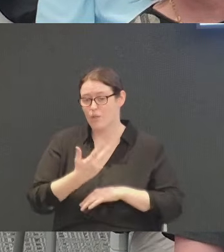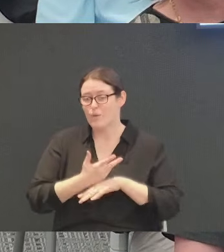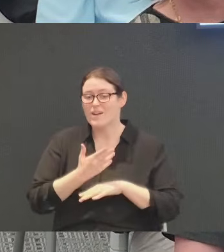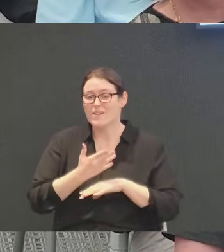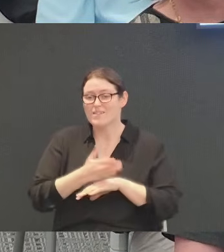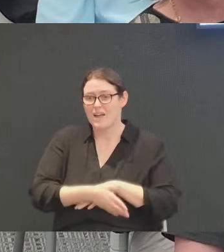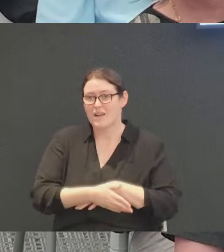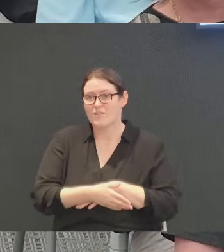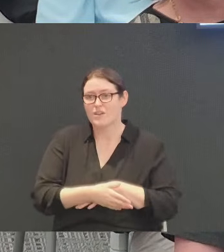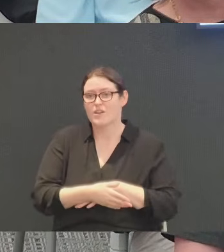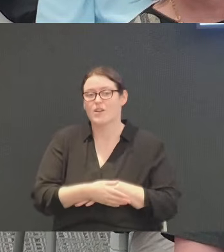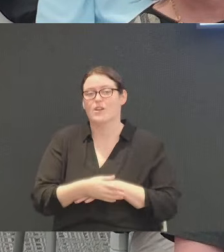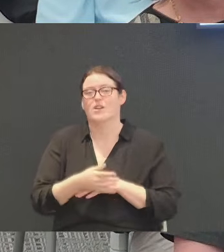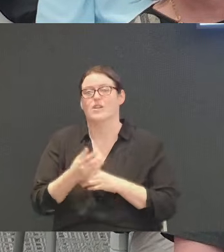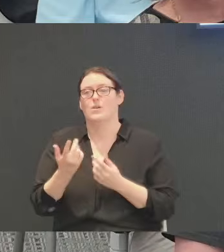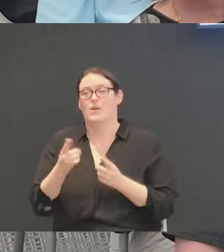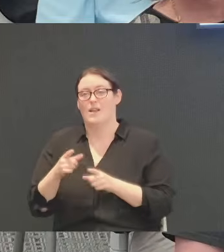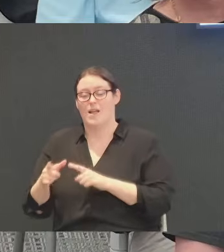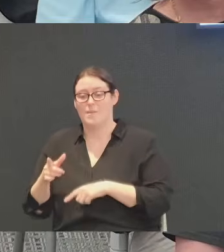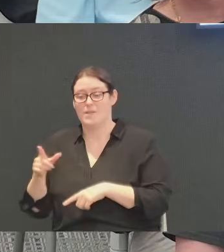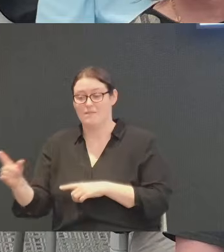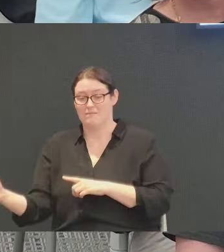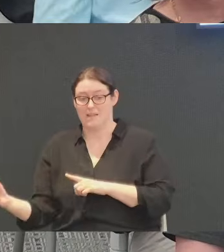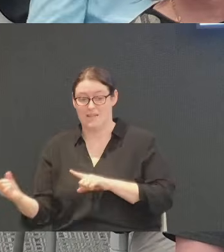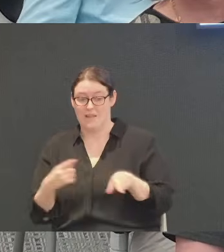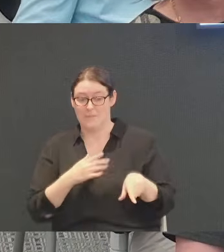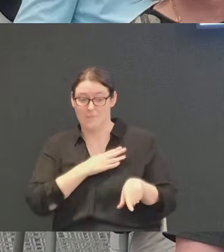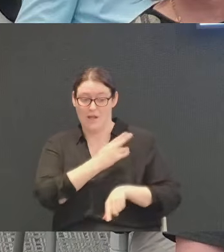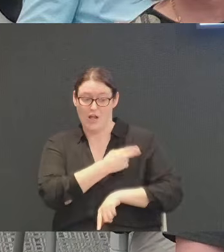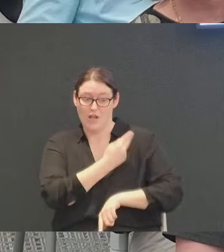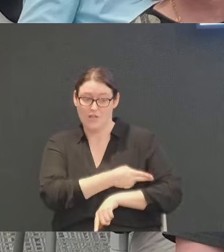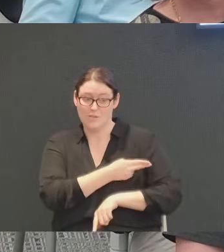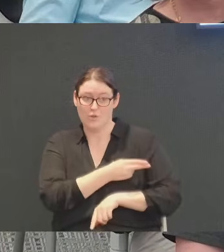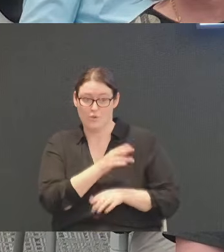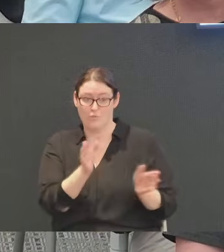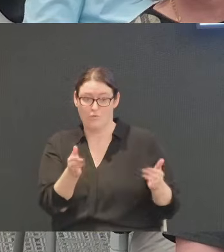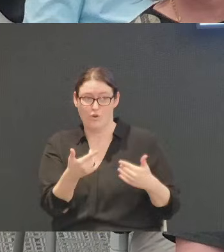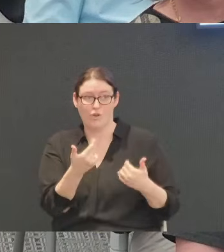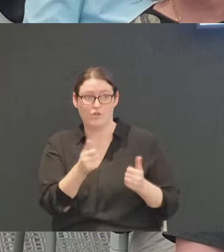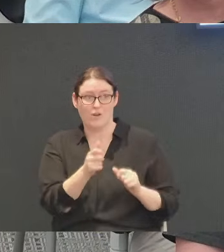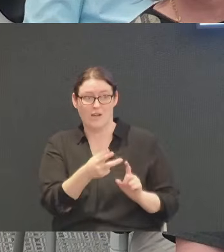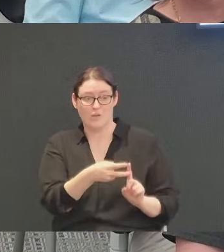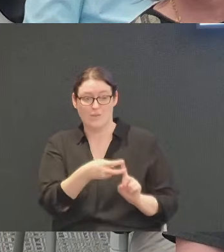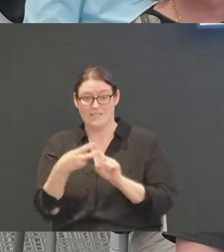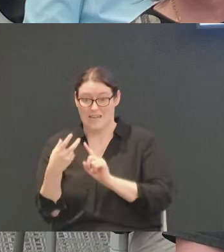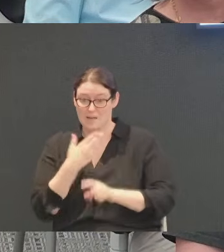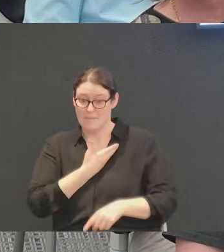to my daughter. They came to my hospital room in UC hospital to try to take my baby because my own